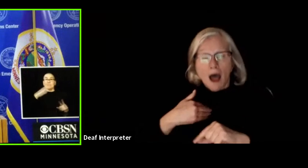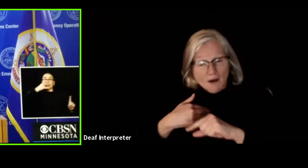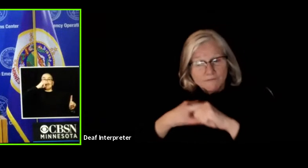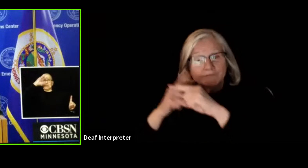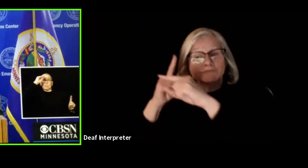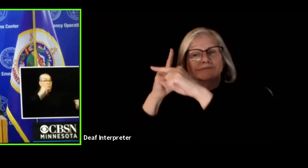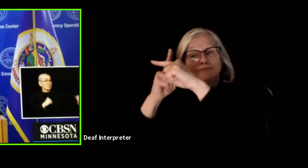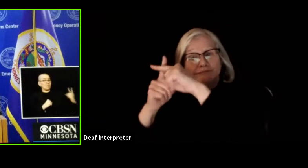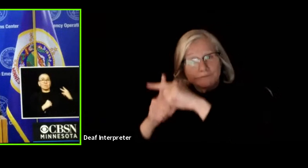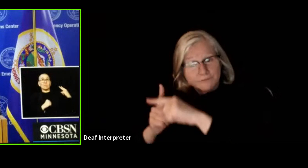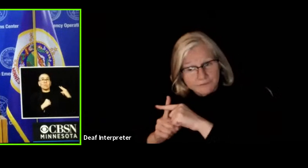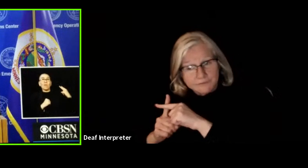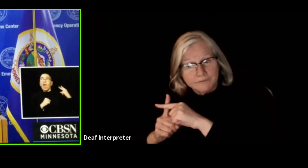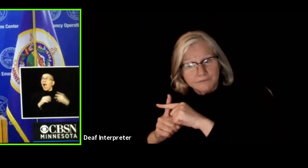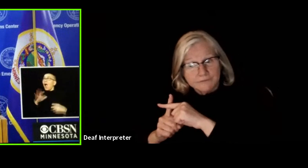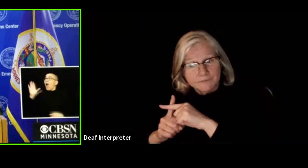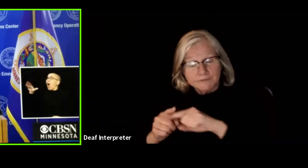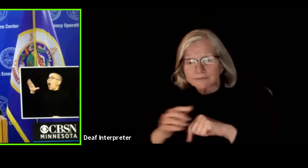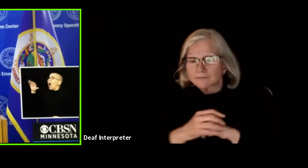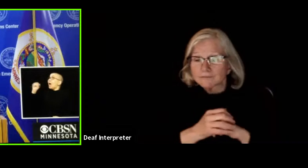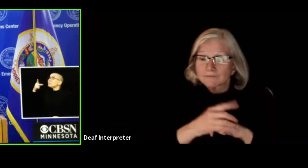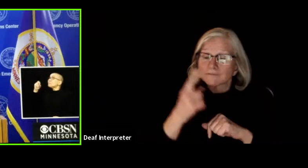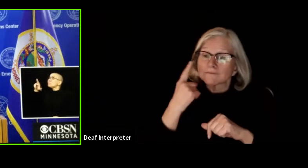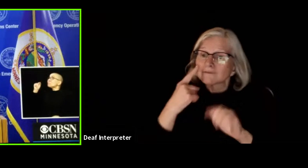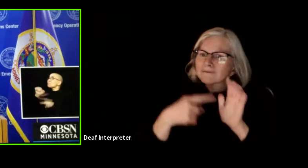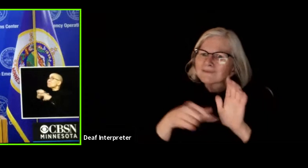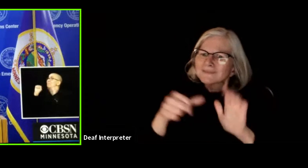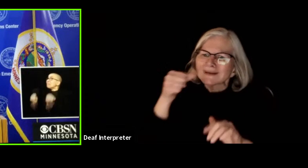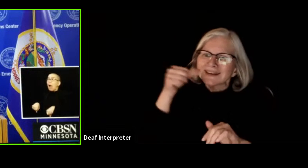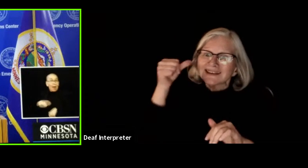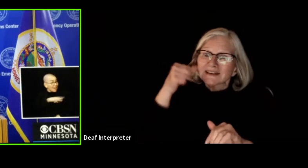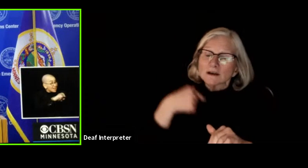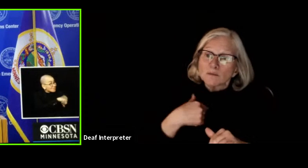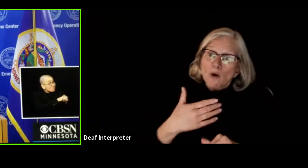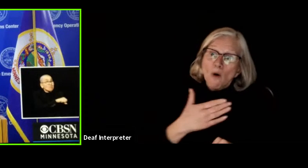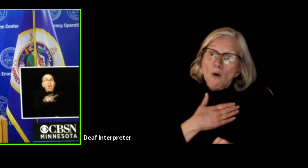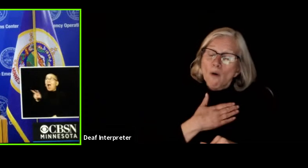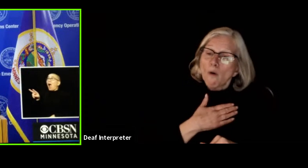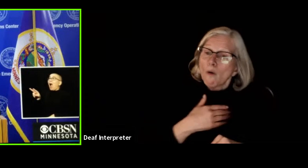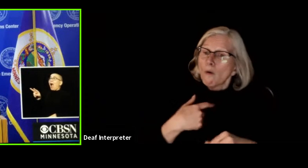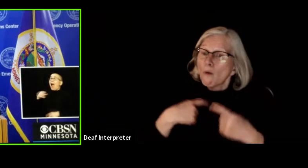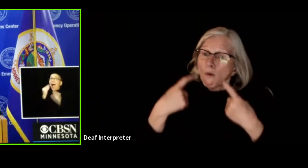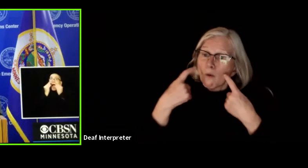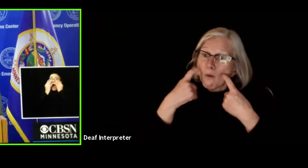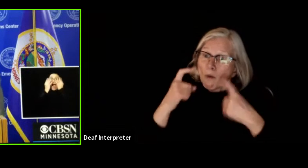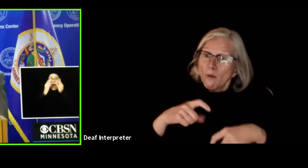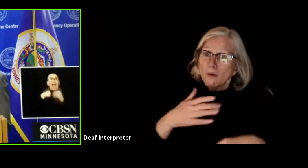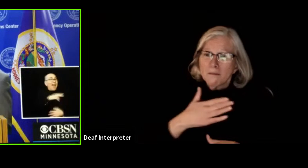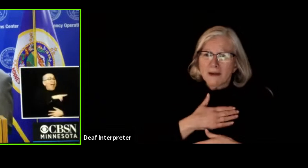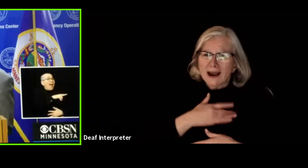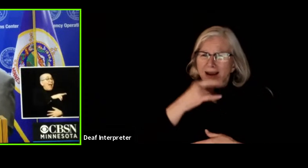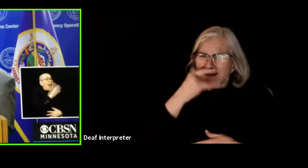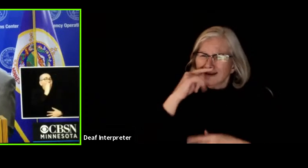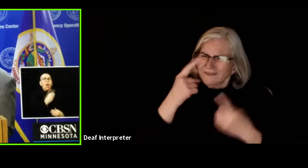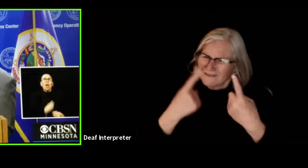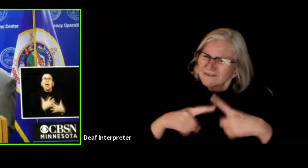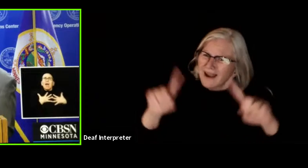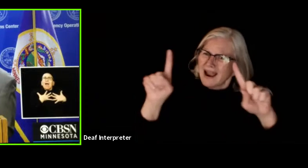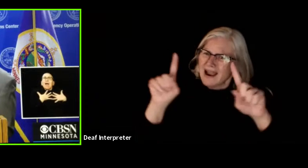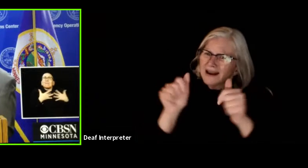FOR THE FIRST TIME IN MANY MONTHS WAS OVERWHELMING. THERE IS A MENTAL HEALTH PIECE THAT GOES WITH THIS THAT WE'RE VERY, VERY WELL AWARE OF. TRYING TO GET THAT WELL-BEING,